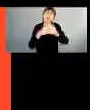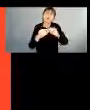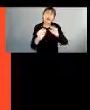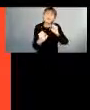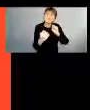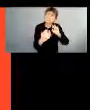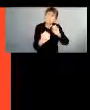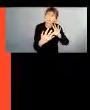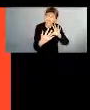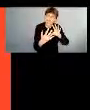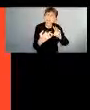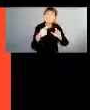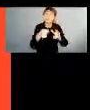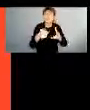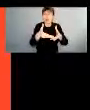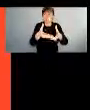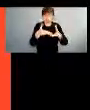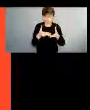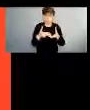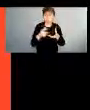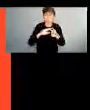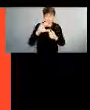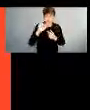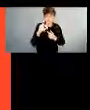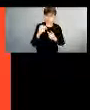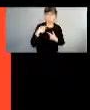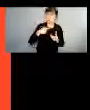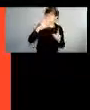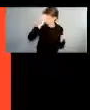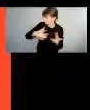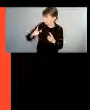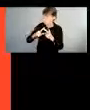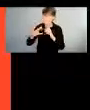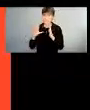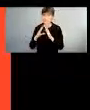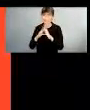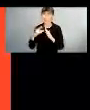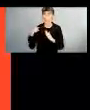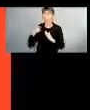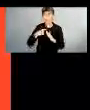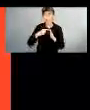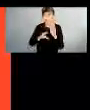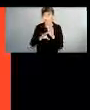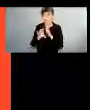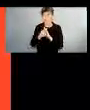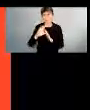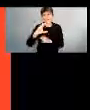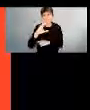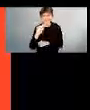back to The City, and to continue to develop a case for investment in the arts, and to